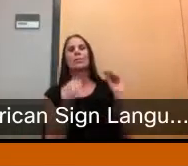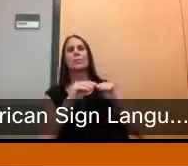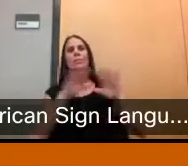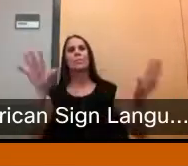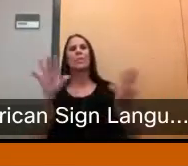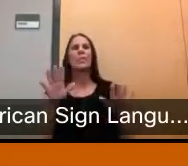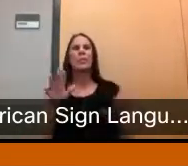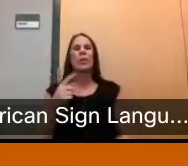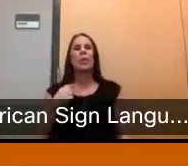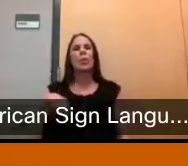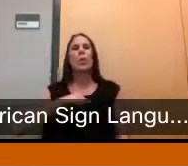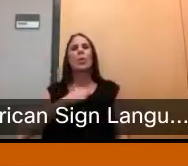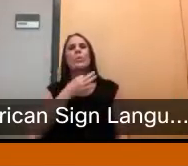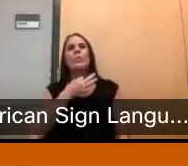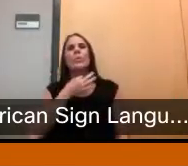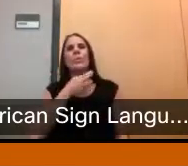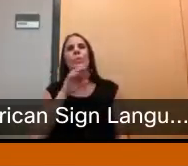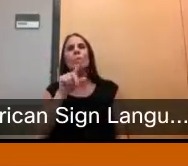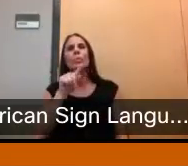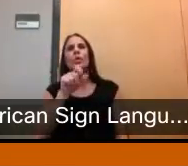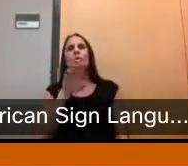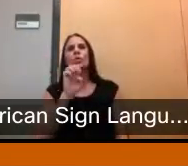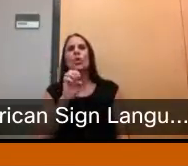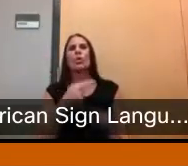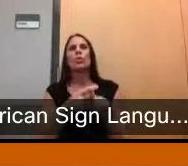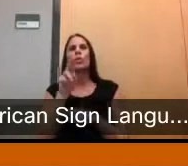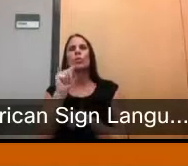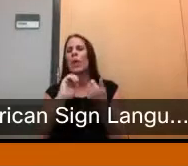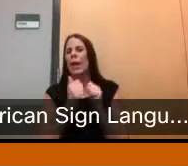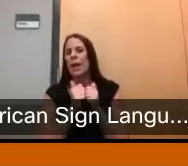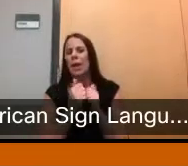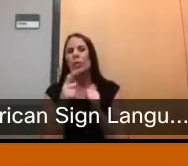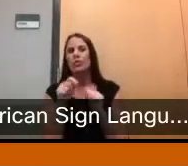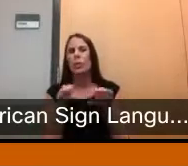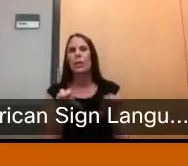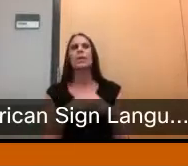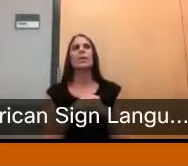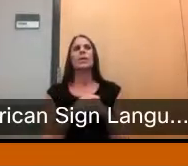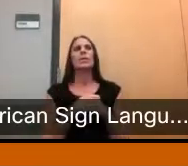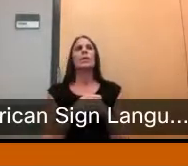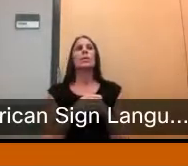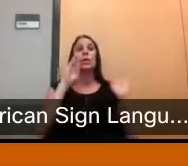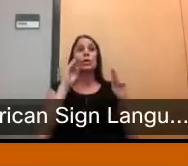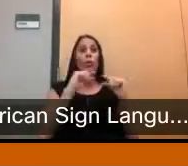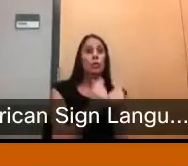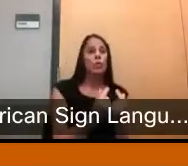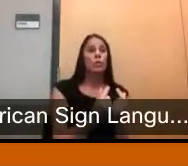tone of the covid health com coming out of, like, how should we do this? And people in our focus groups students, faculty, staff the 1st bunch, all kind of liked him.